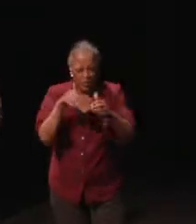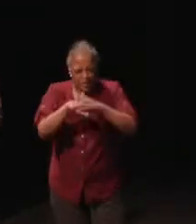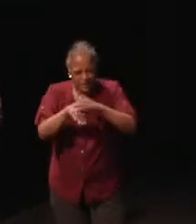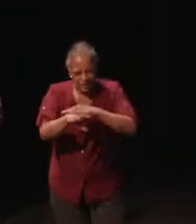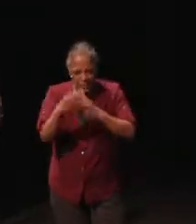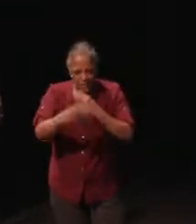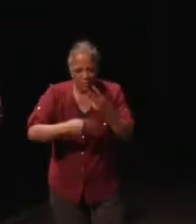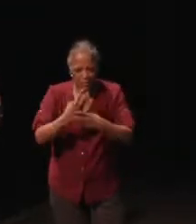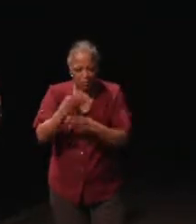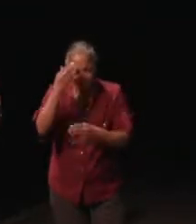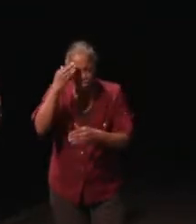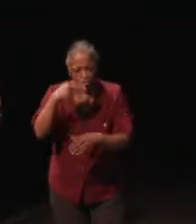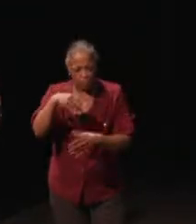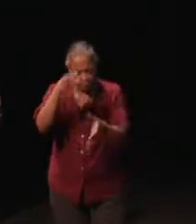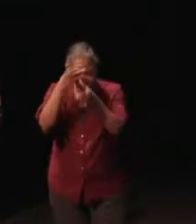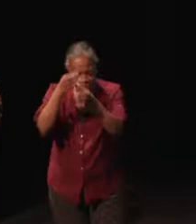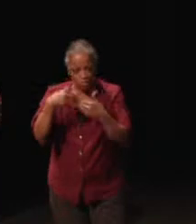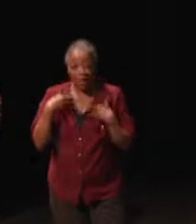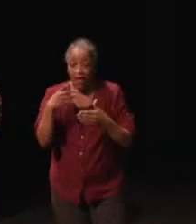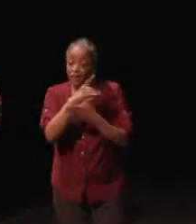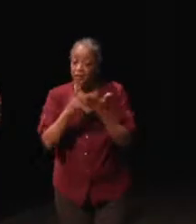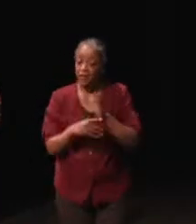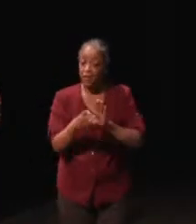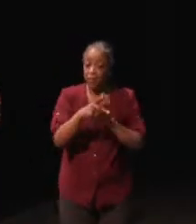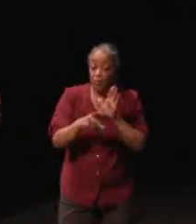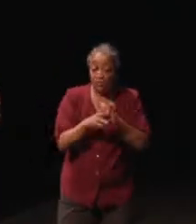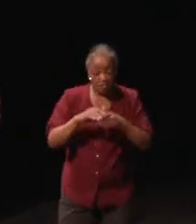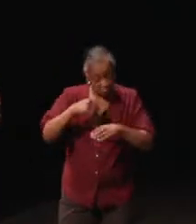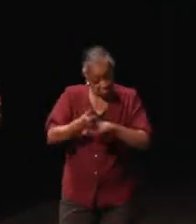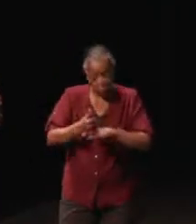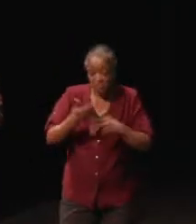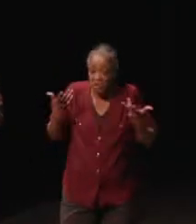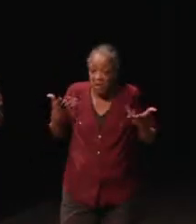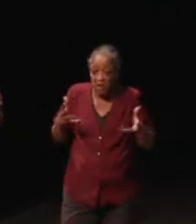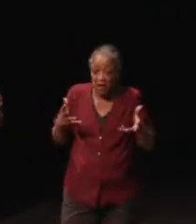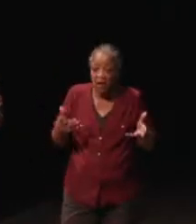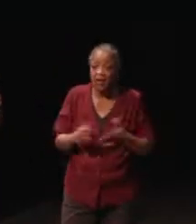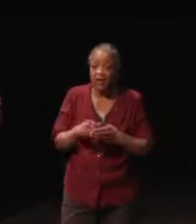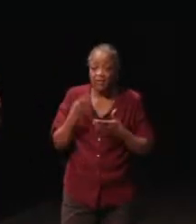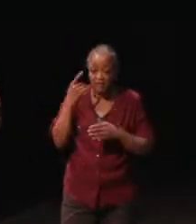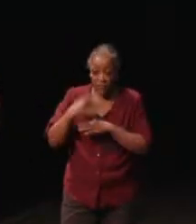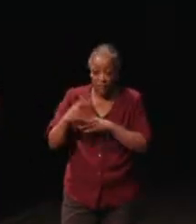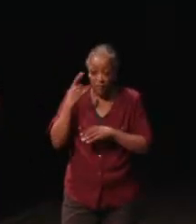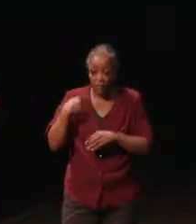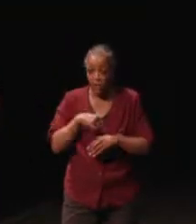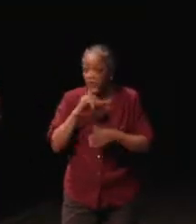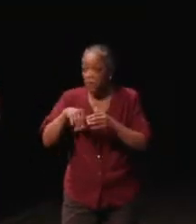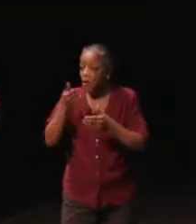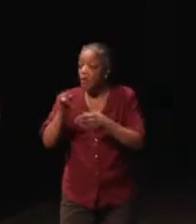world. So we had some design principles available to us from all of the industry, really.